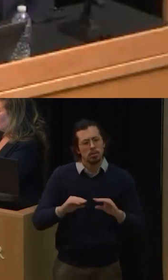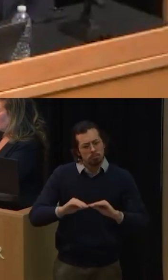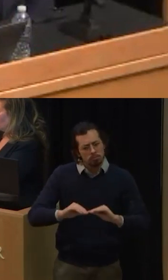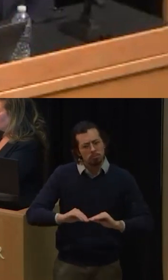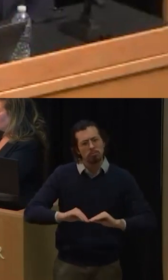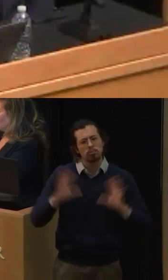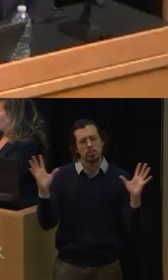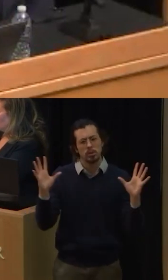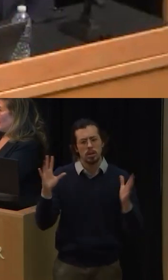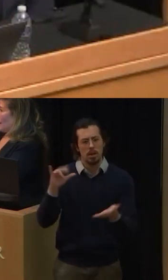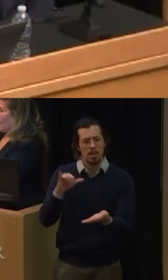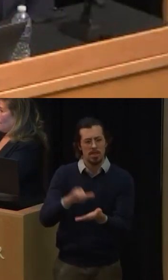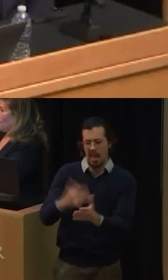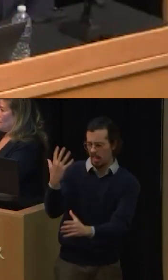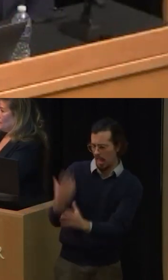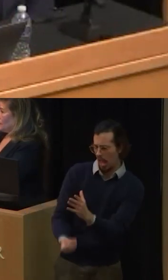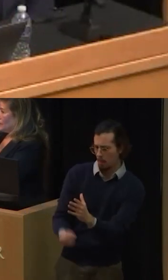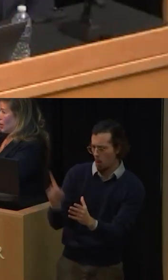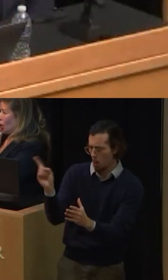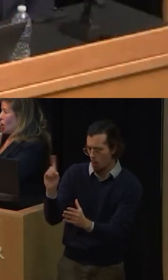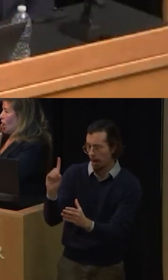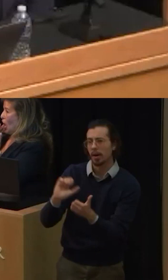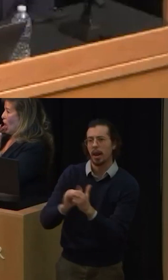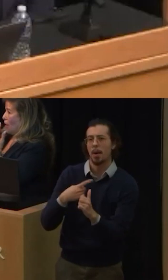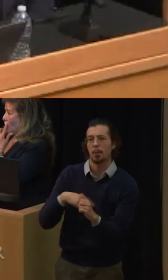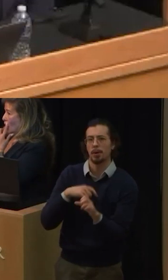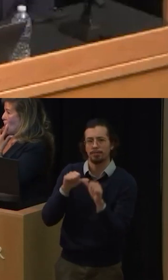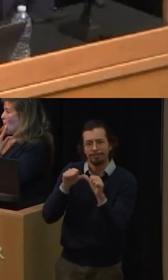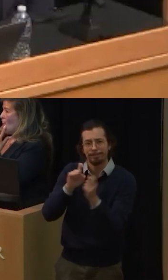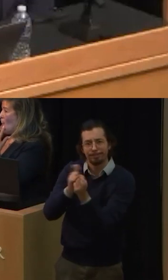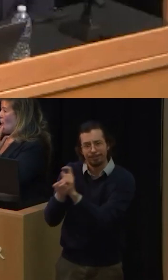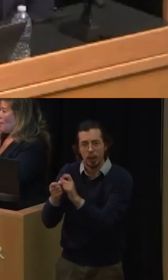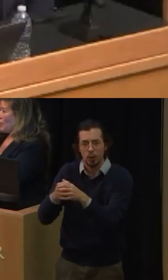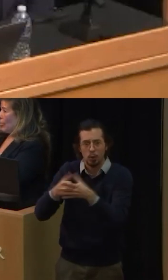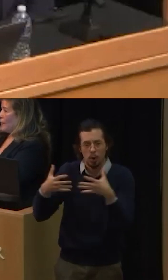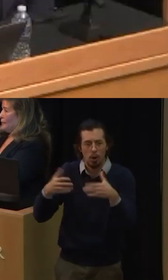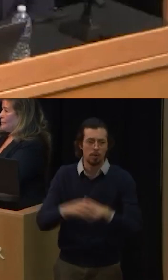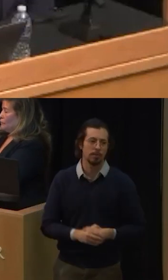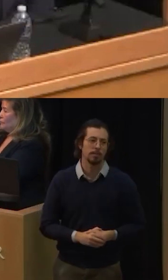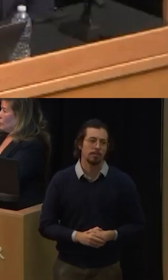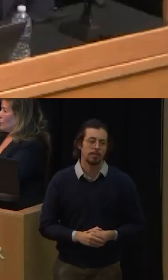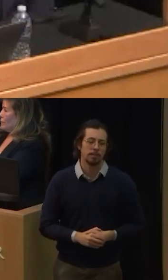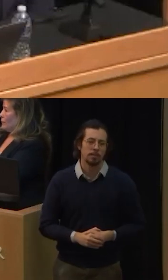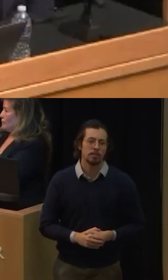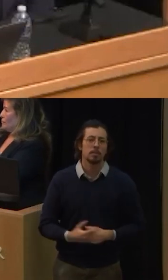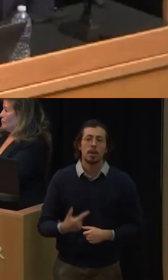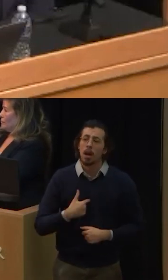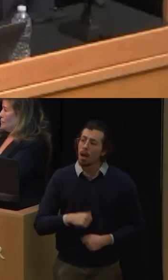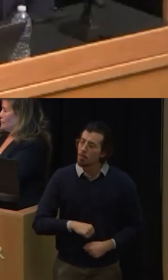where those deficits are and how we need to continue to change and grow. I think that I'm proud to say